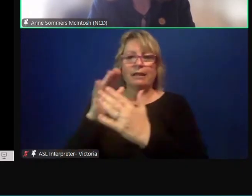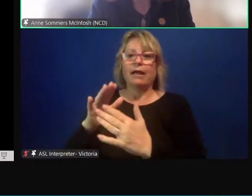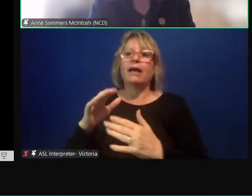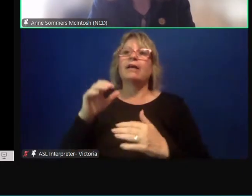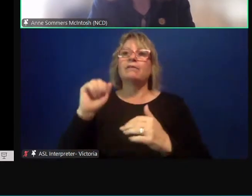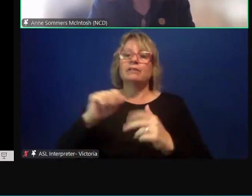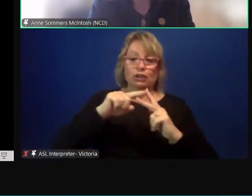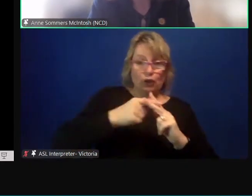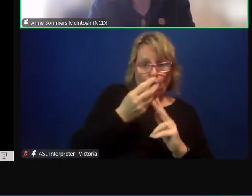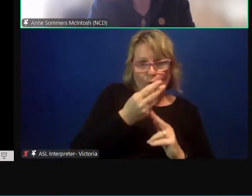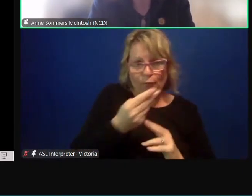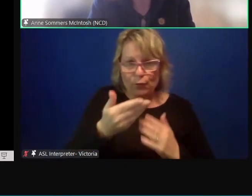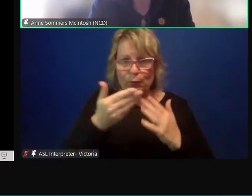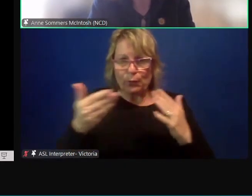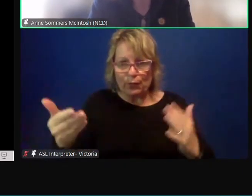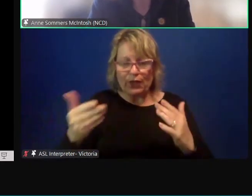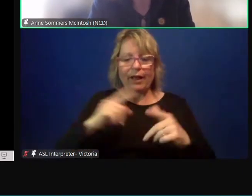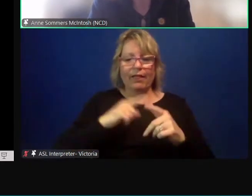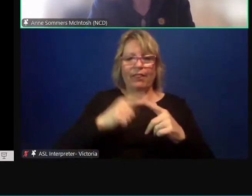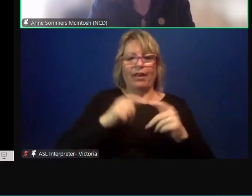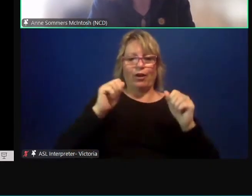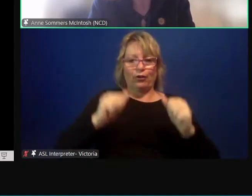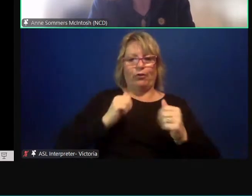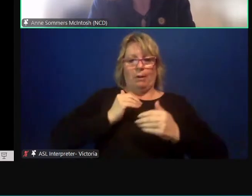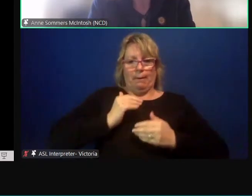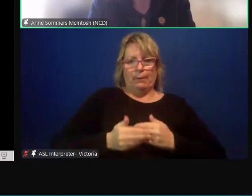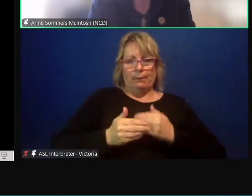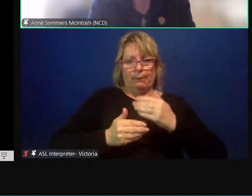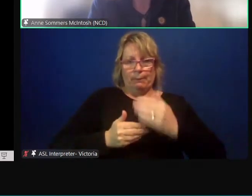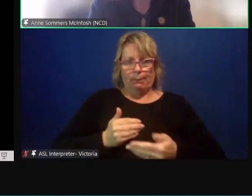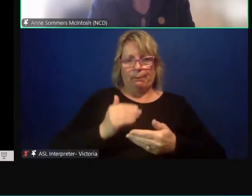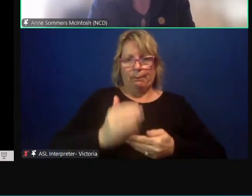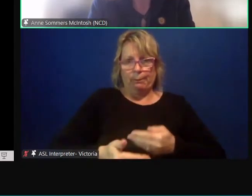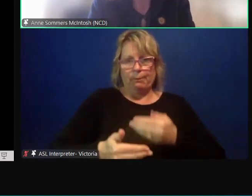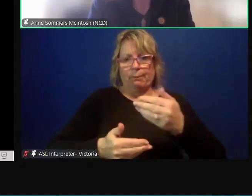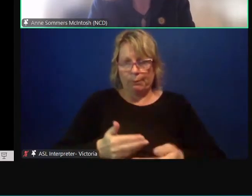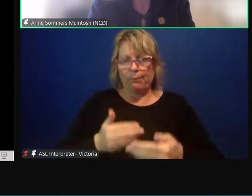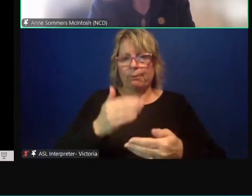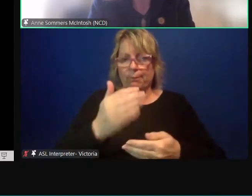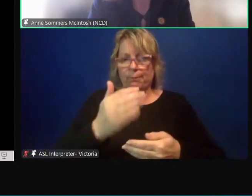what would set the dominoes into motion? And those became our five pillars of the